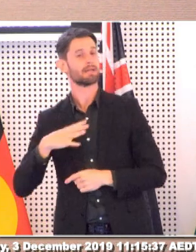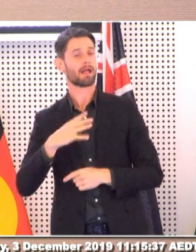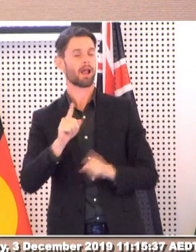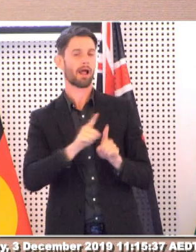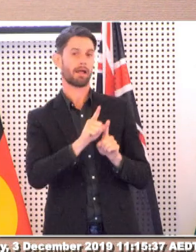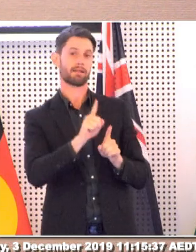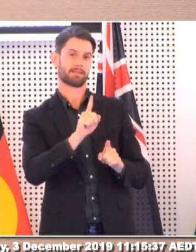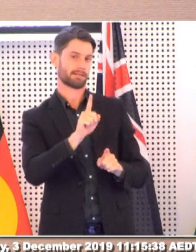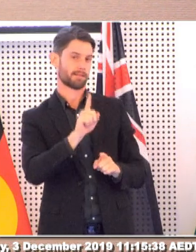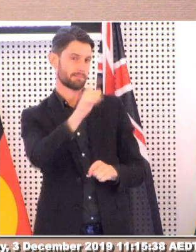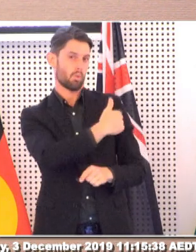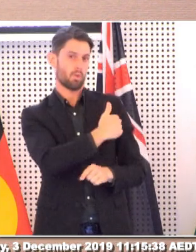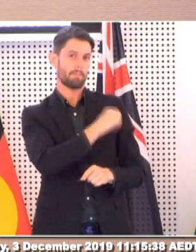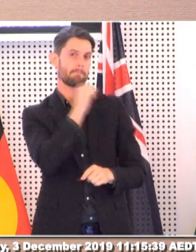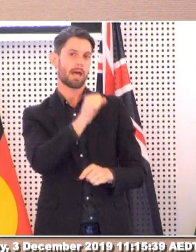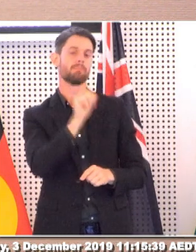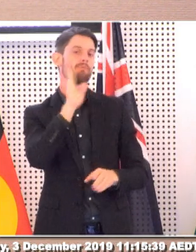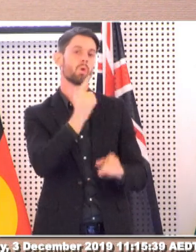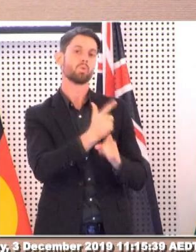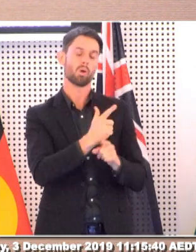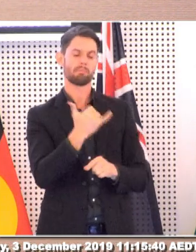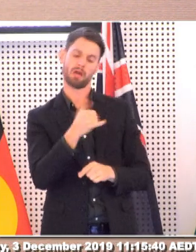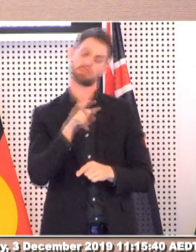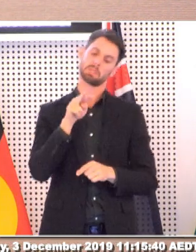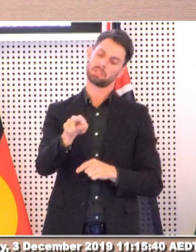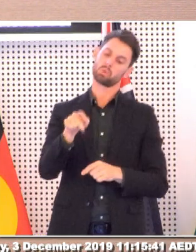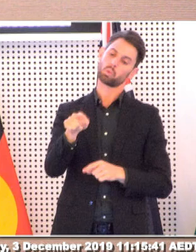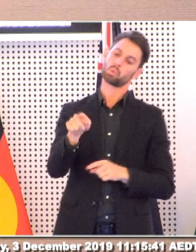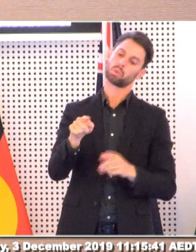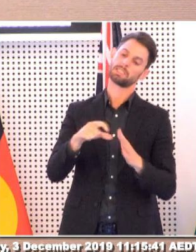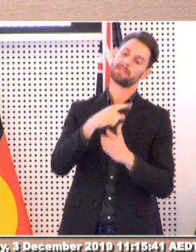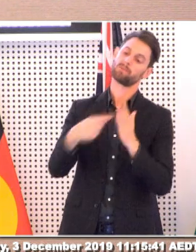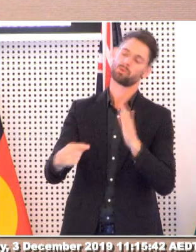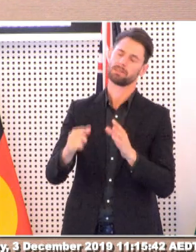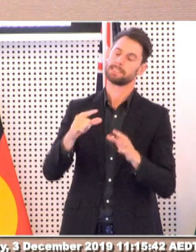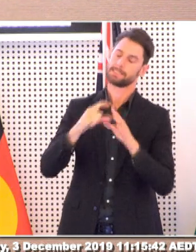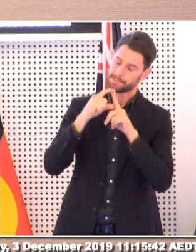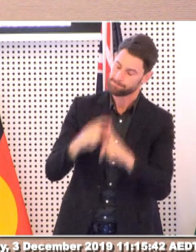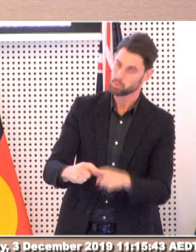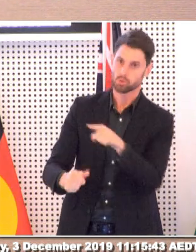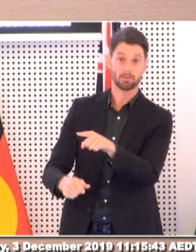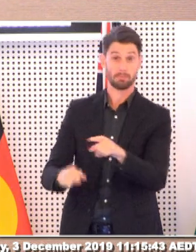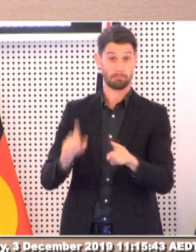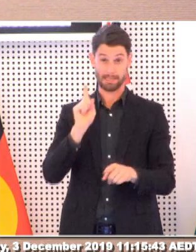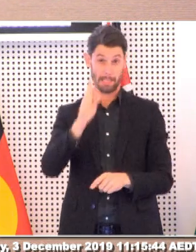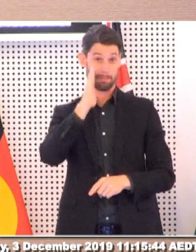that, you know, maybe some people think that he is difficult. We are all difficult – or at least I am anyway – we can all be difficult.